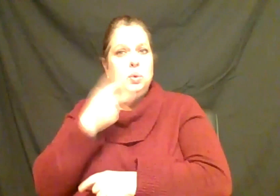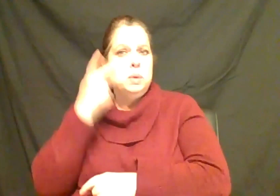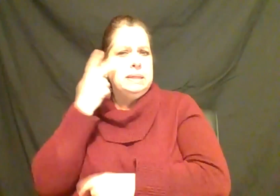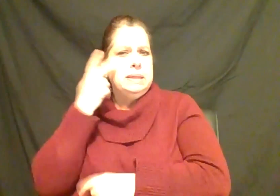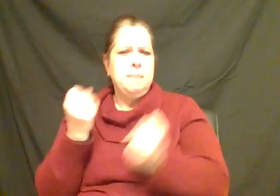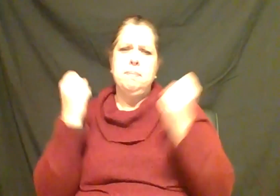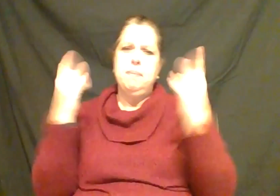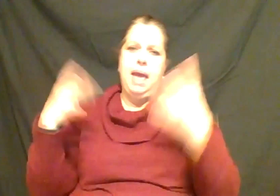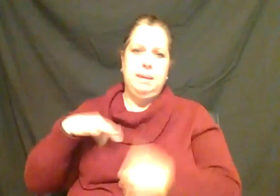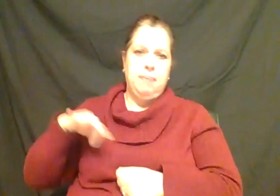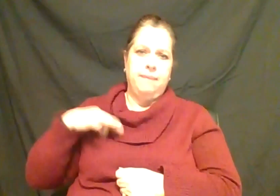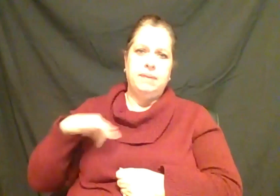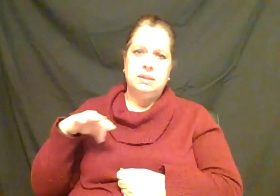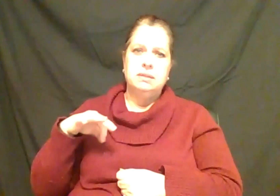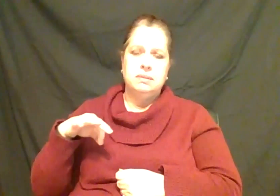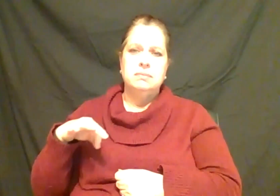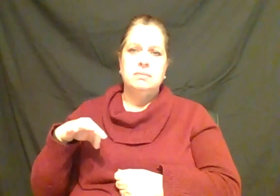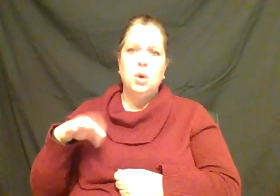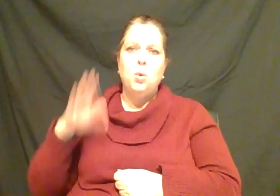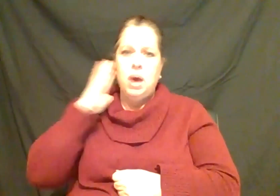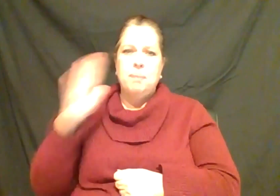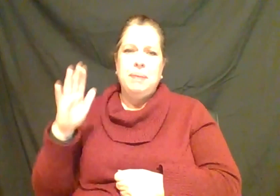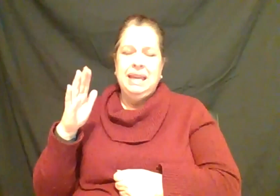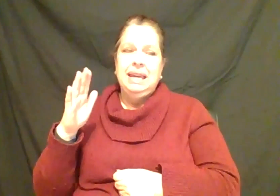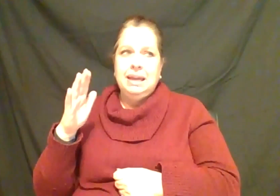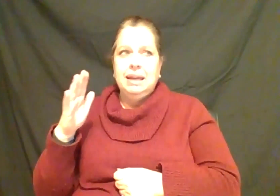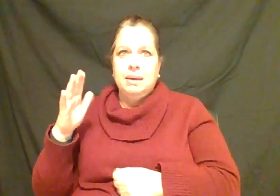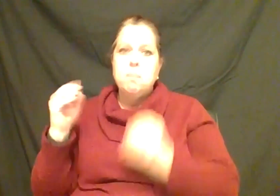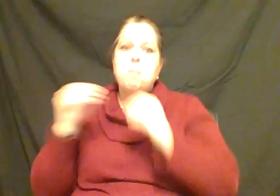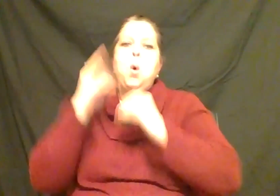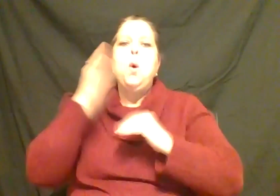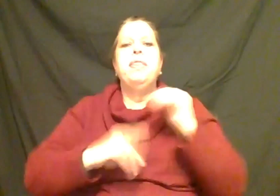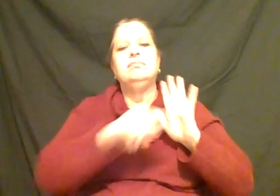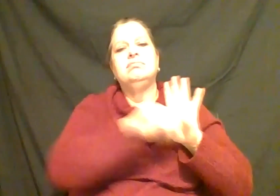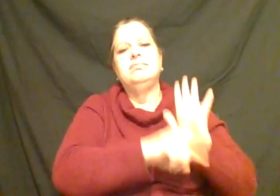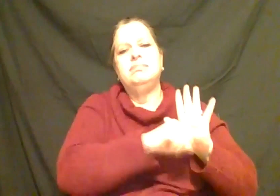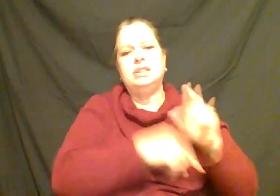that will outweigh some of the initial questions that you might have initially i do come up with